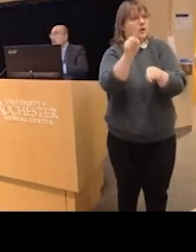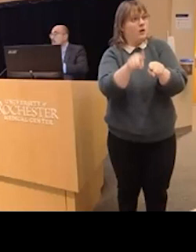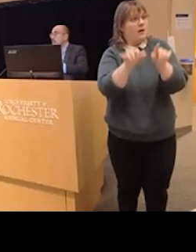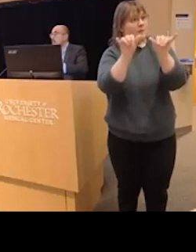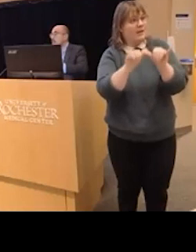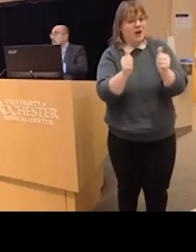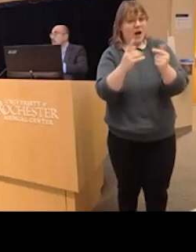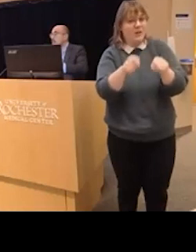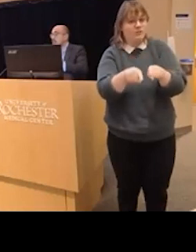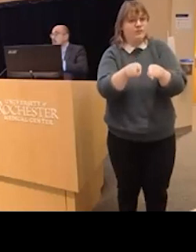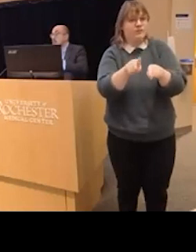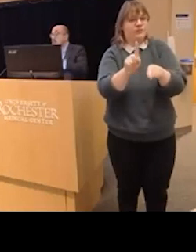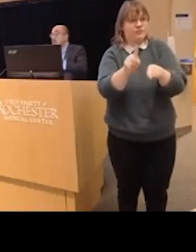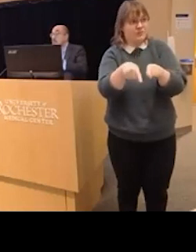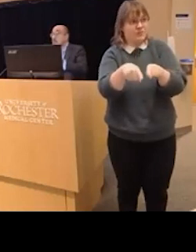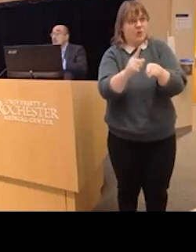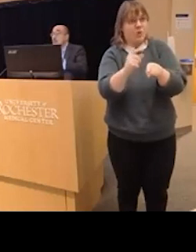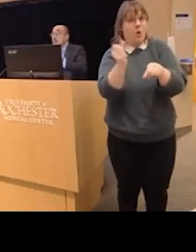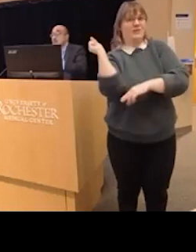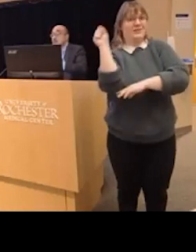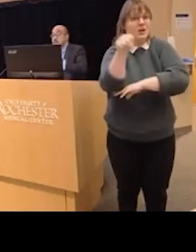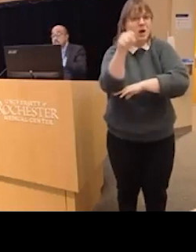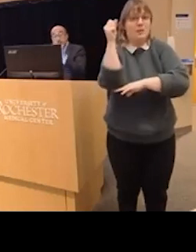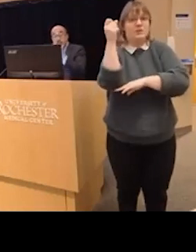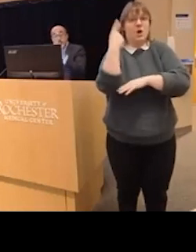how much we rais their legs or they did sit-ups or they did toe touches things we could actually